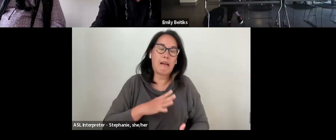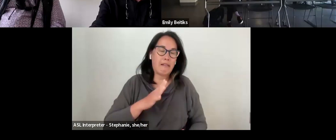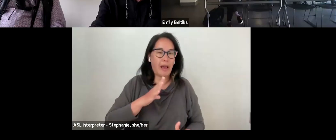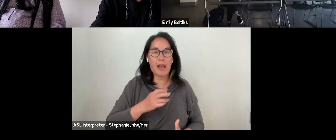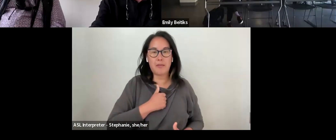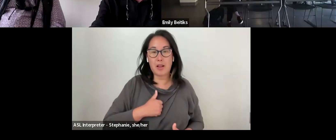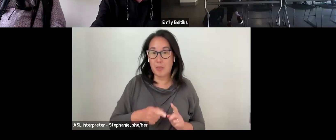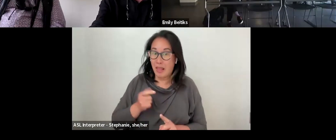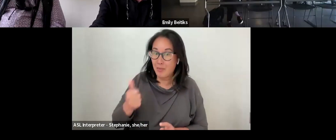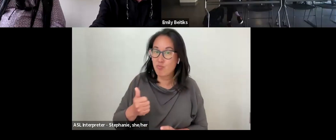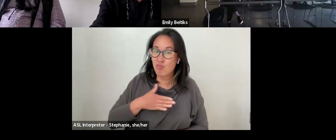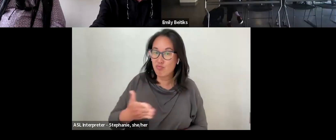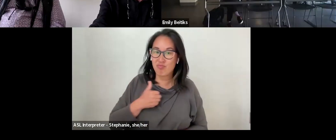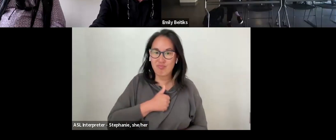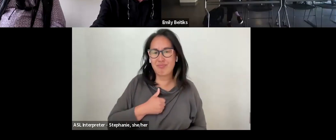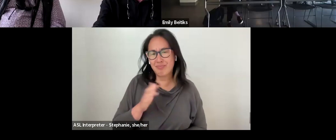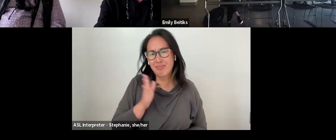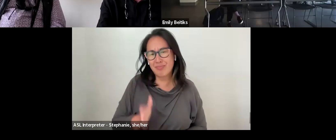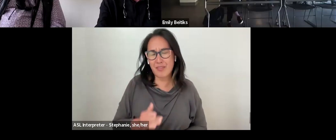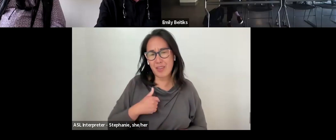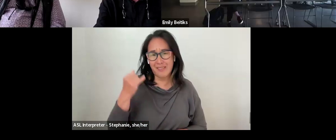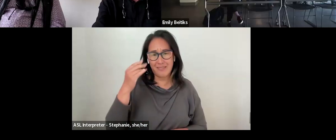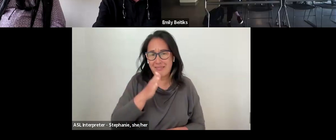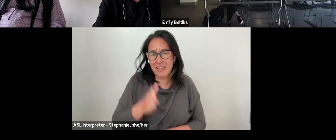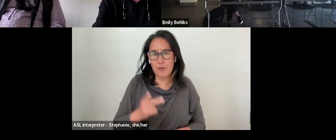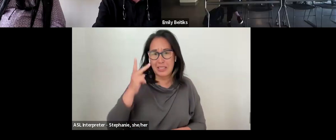in which a research institution voluntarily did the right thing.